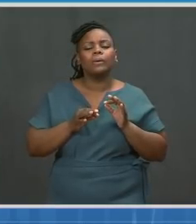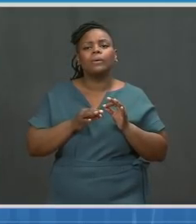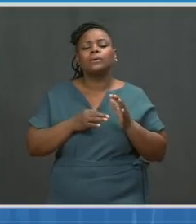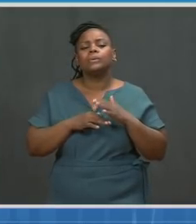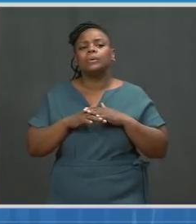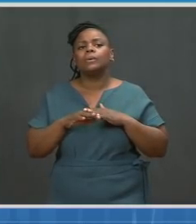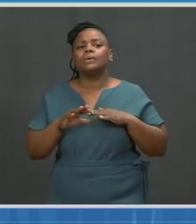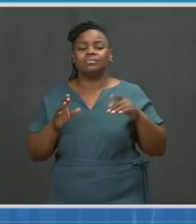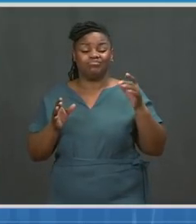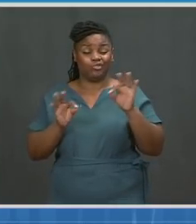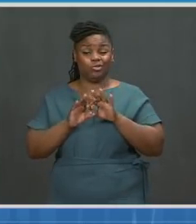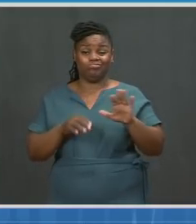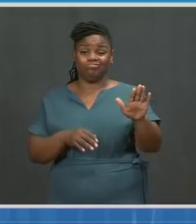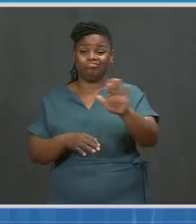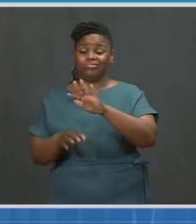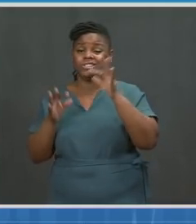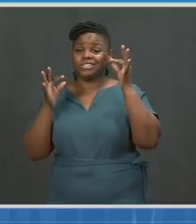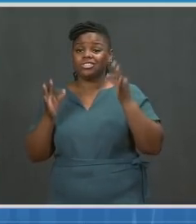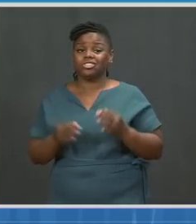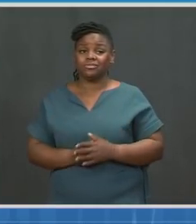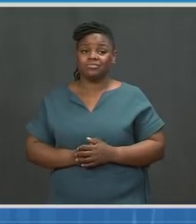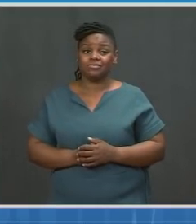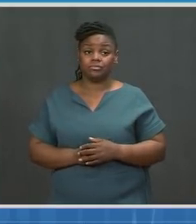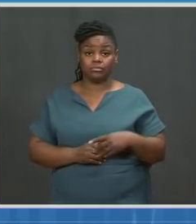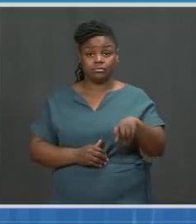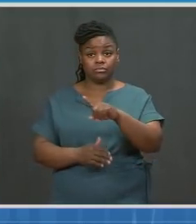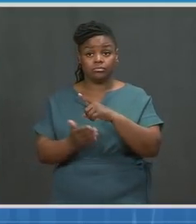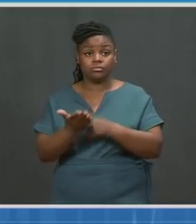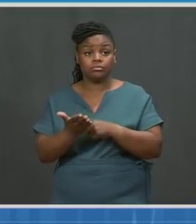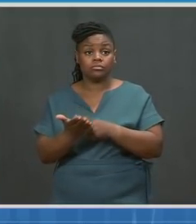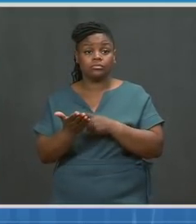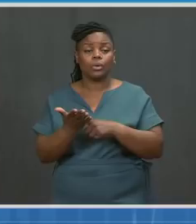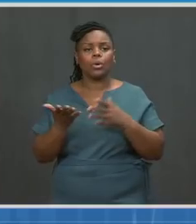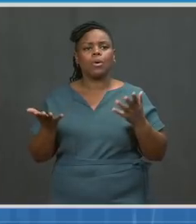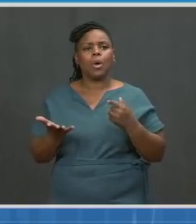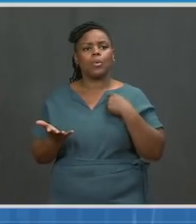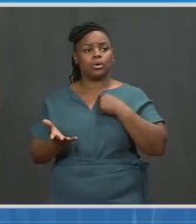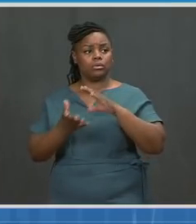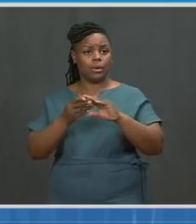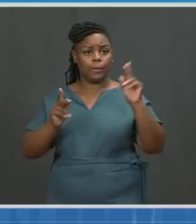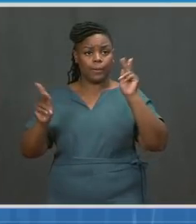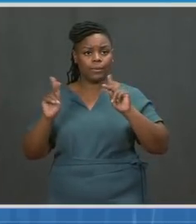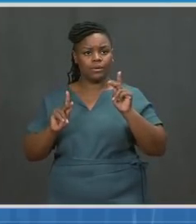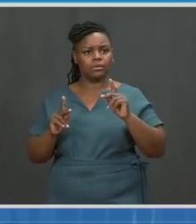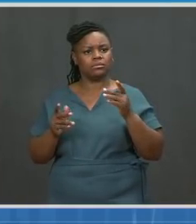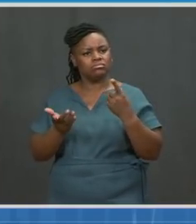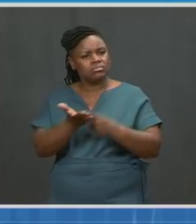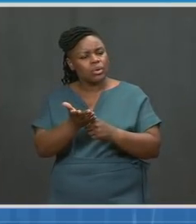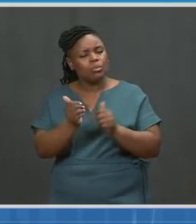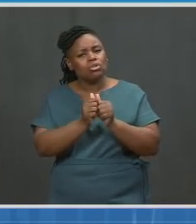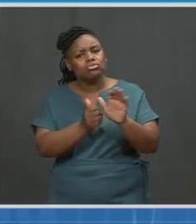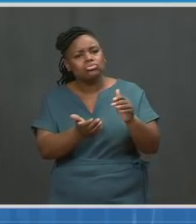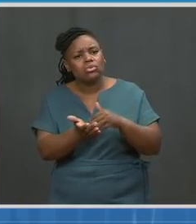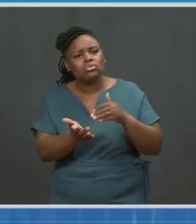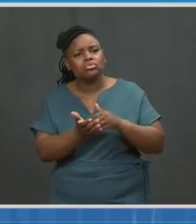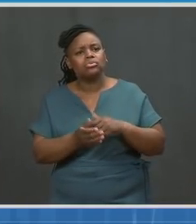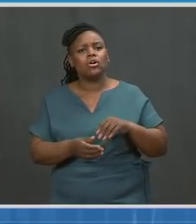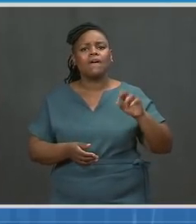And the person that you spoke about, our advice to them is: Talk to your doctor. Talk to your pharmacist. Talk to people you trust.